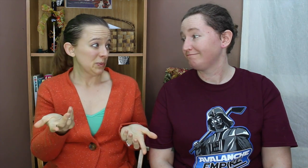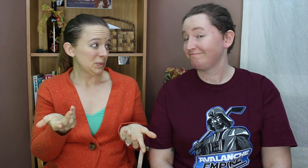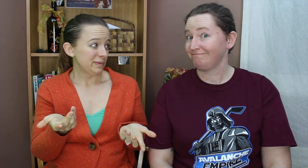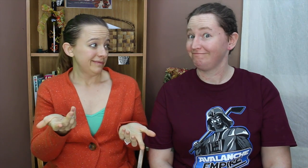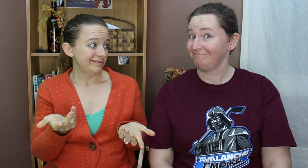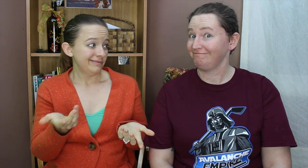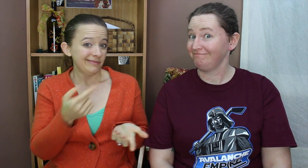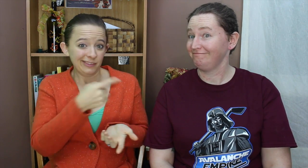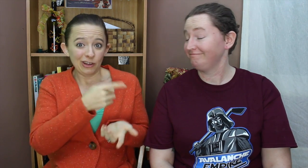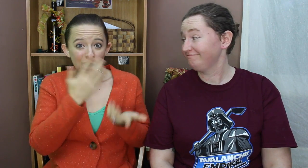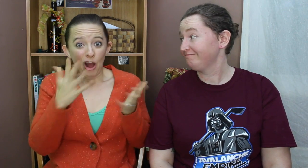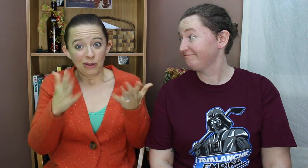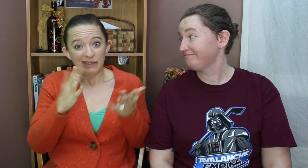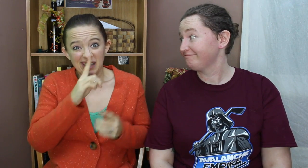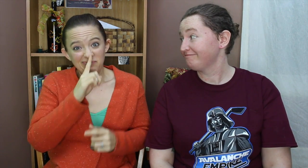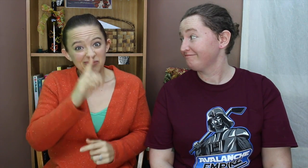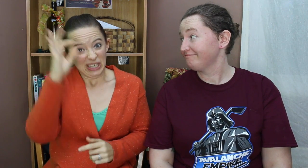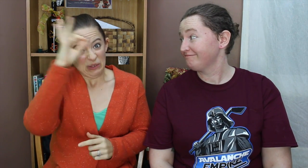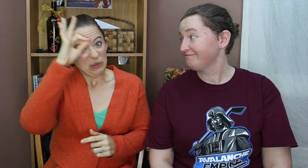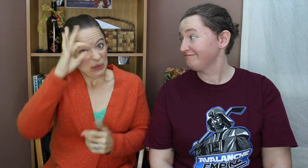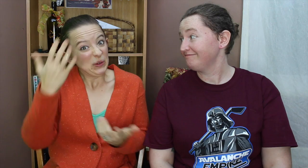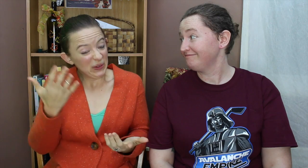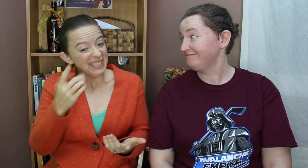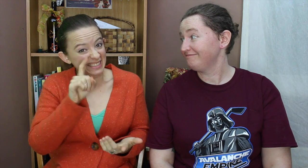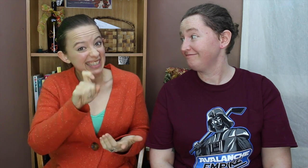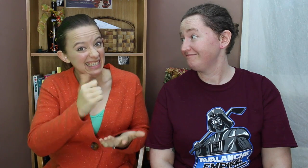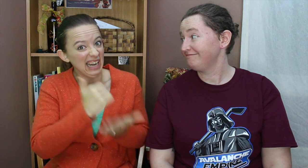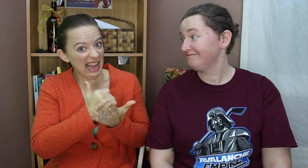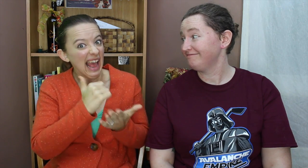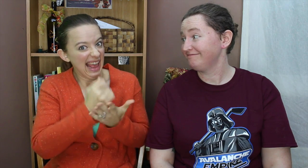they know what to do? You know most of them are already pretty clueless